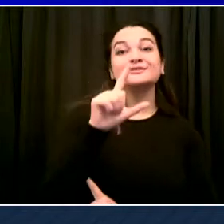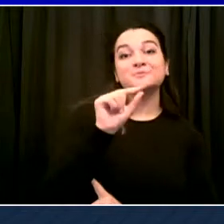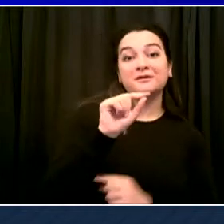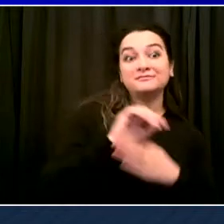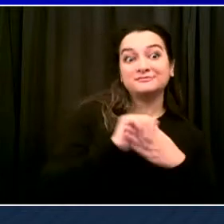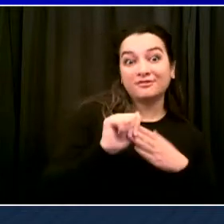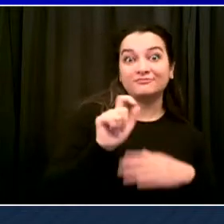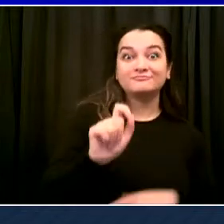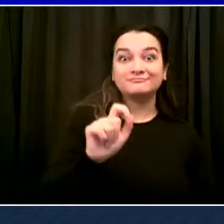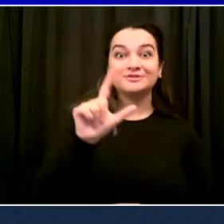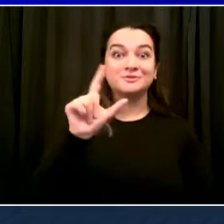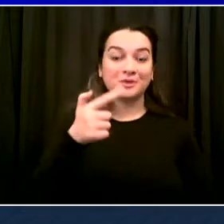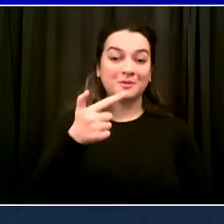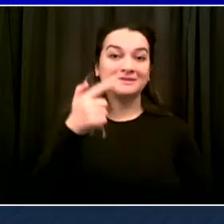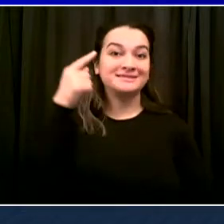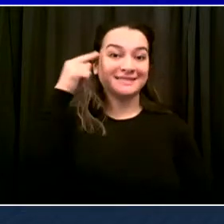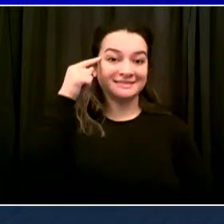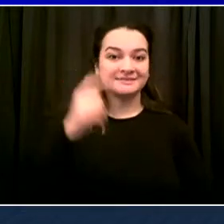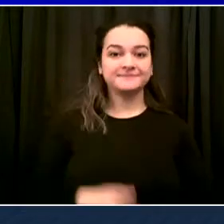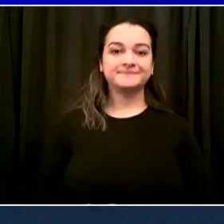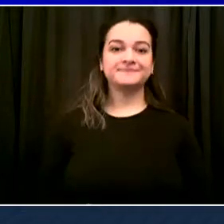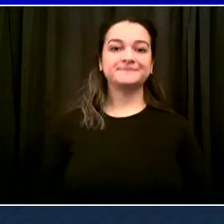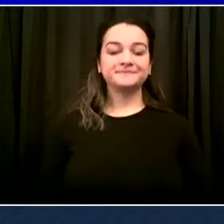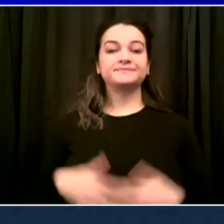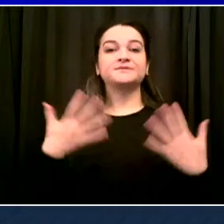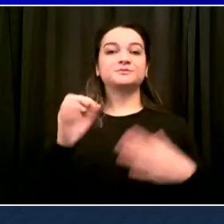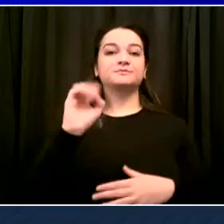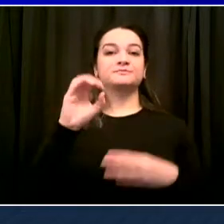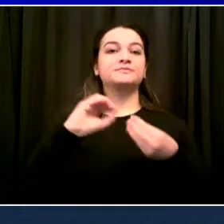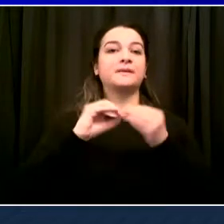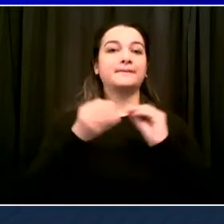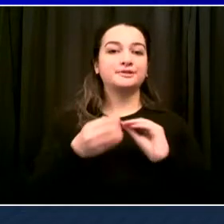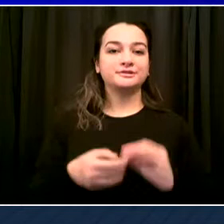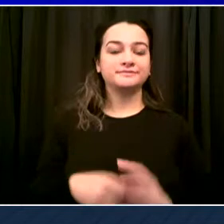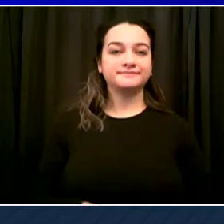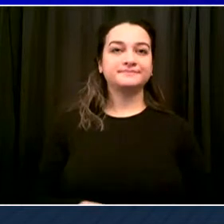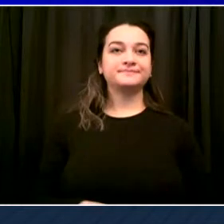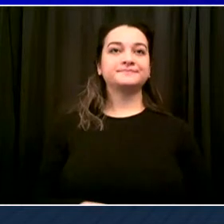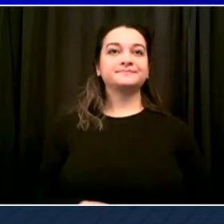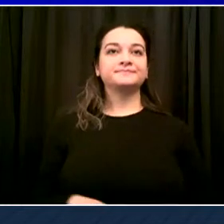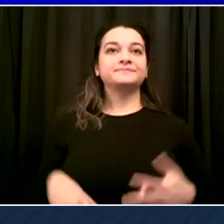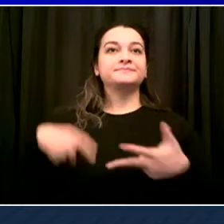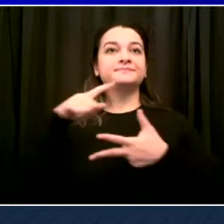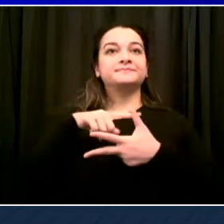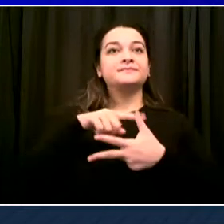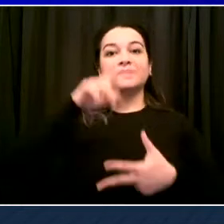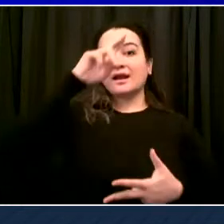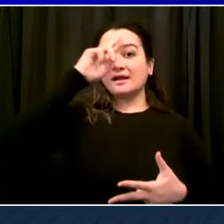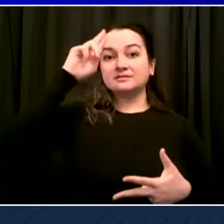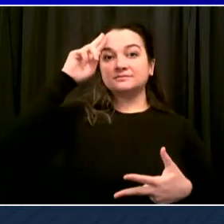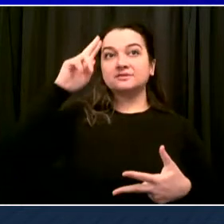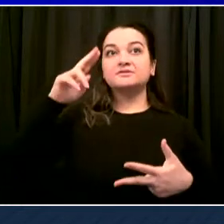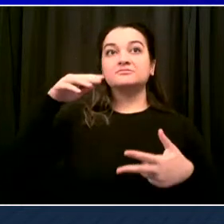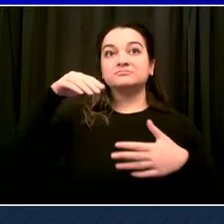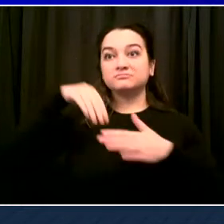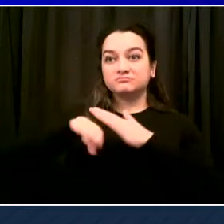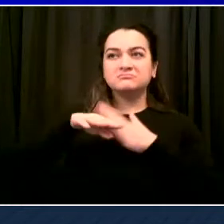SEE THE LIST OF RESTAURANTS, GO TO NYC GO.COM/RESTAURANT WEEK.